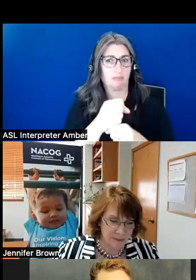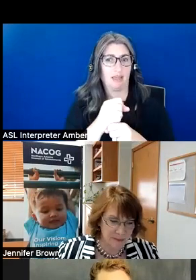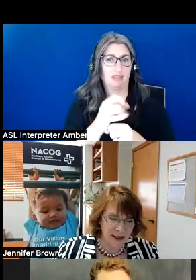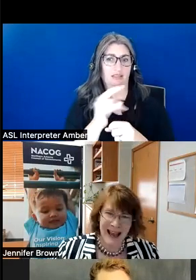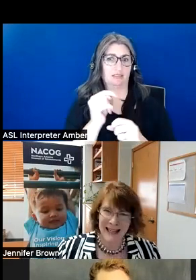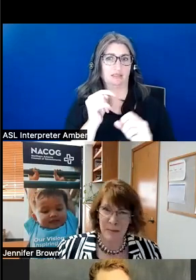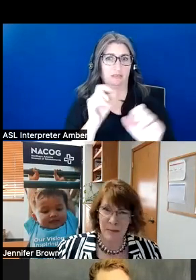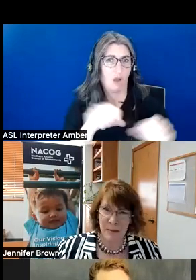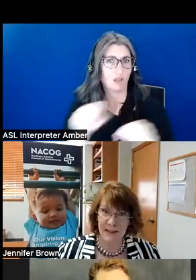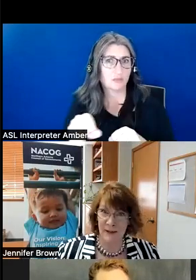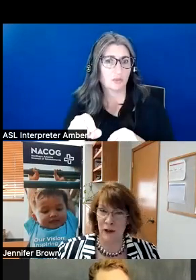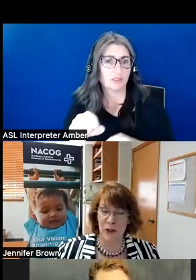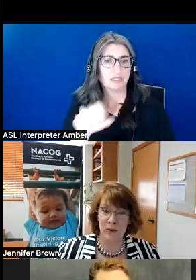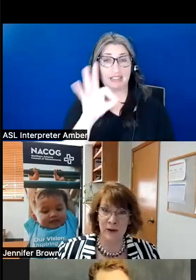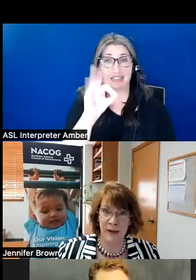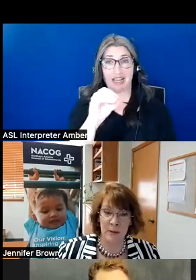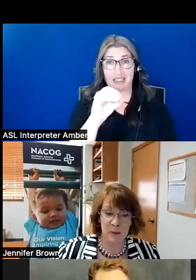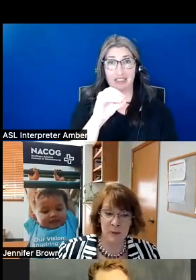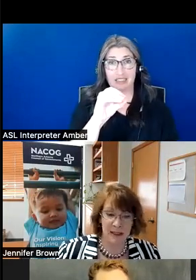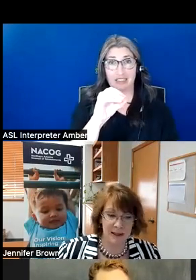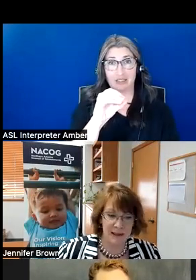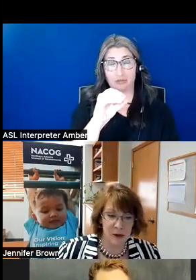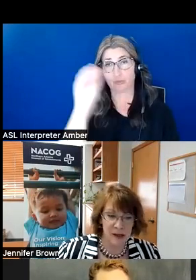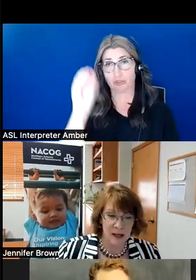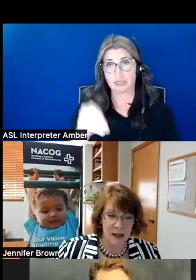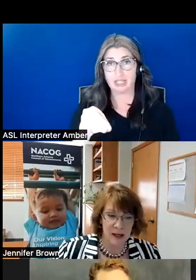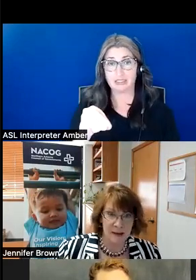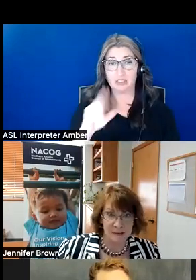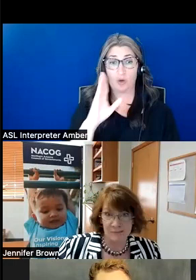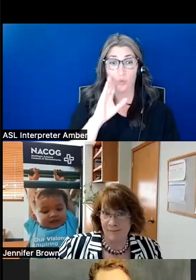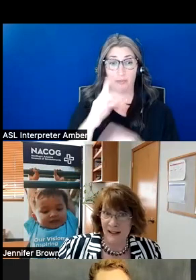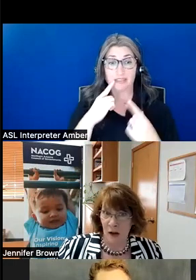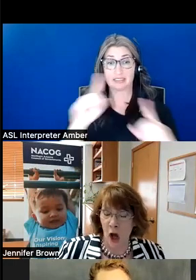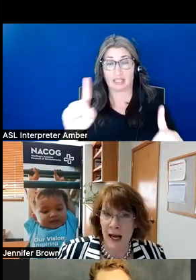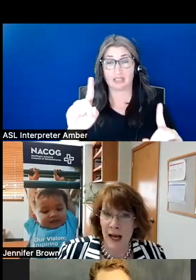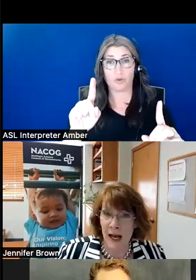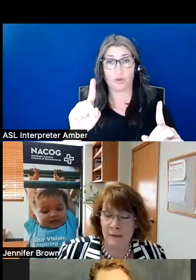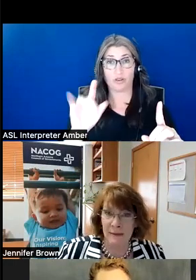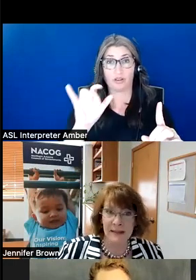Ninety percent of our children and families will be successful? That's a lot!